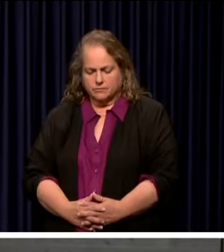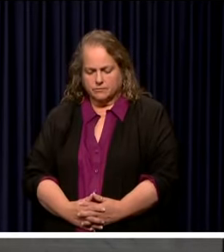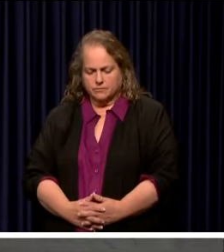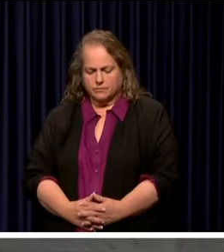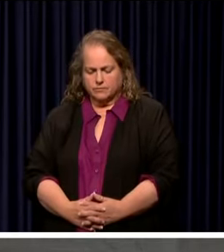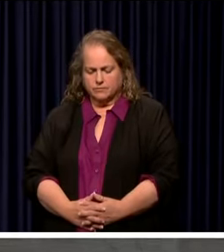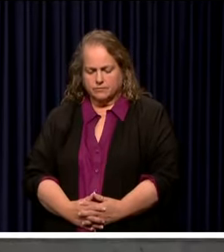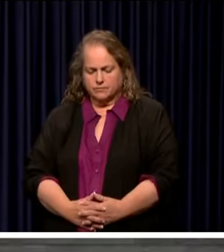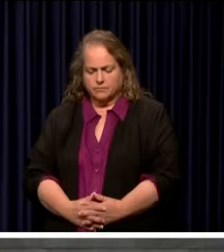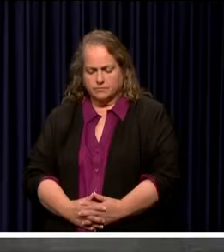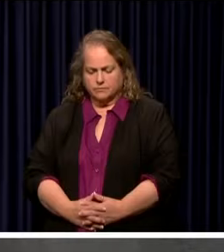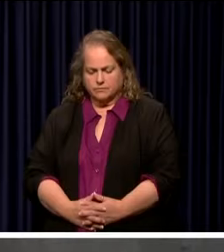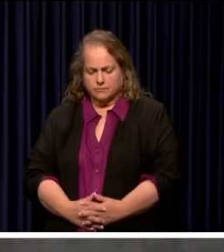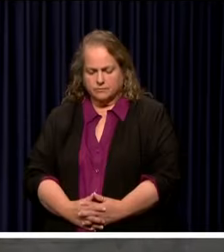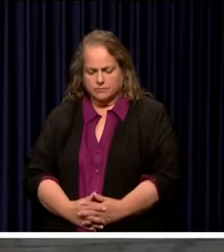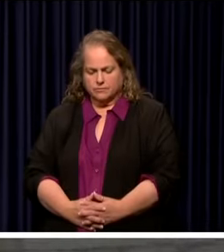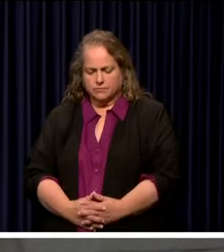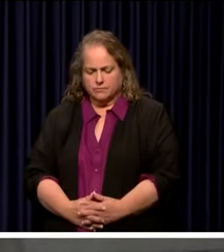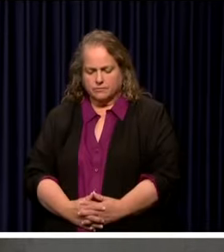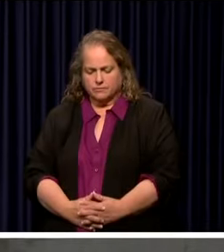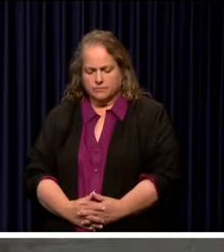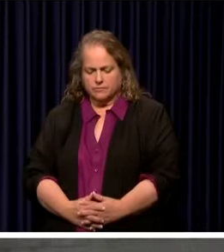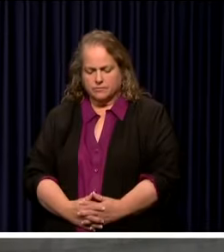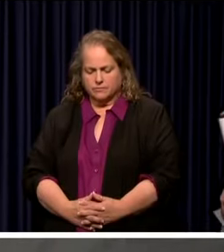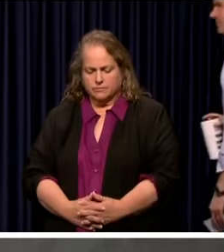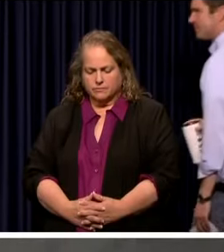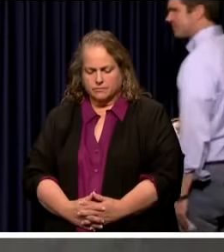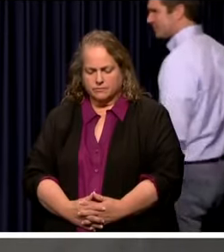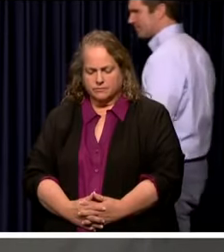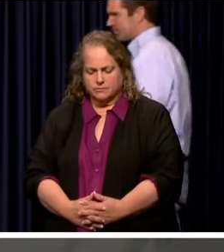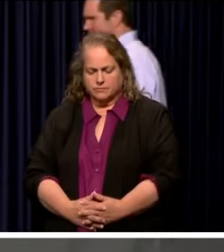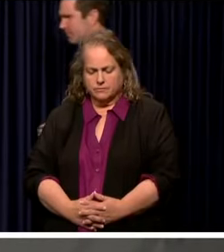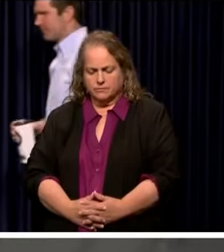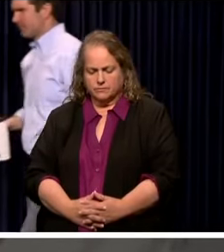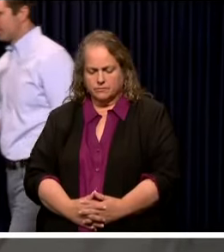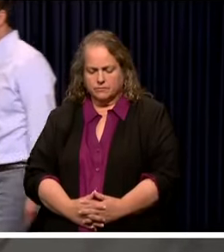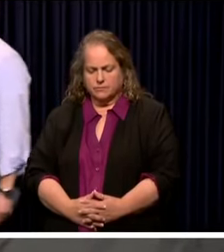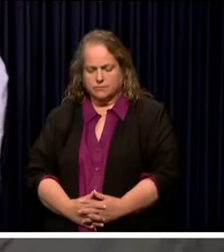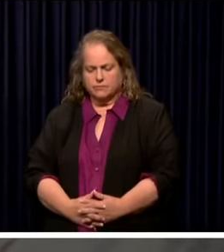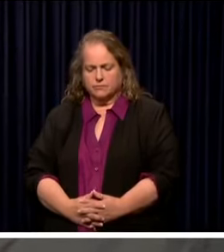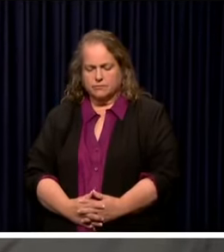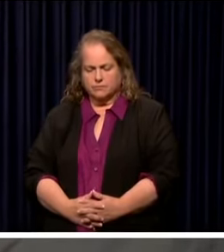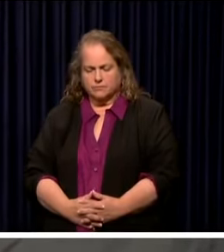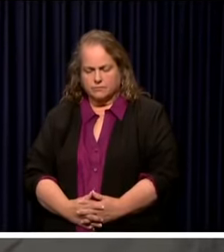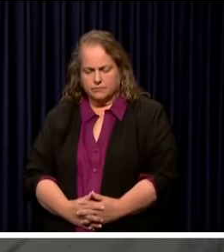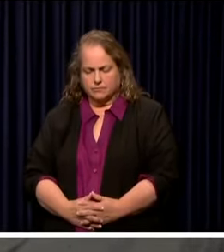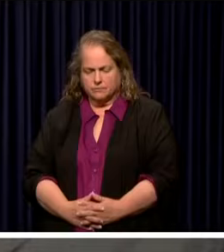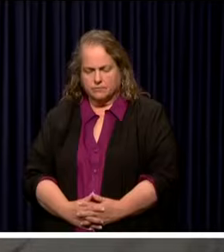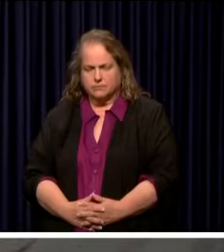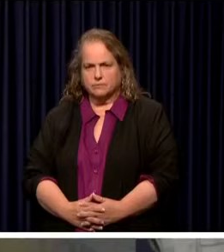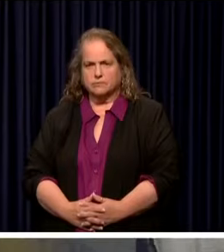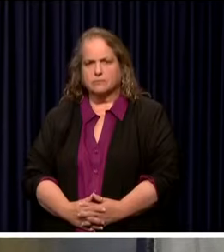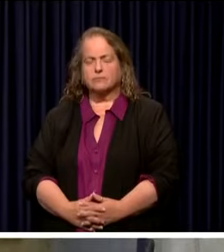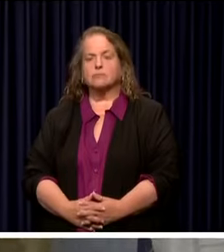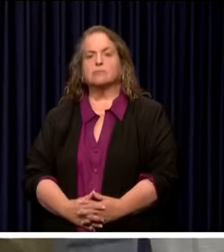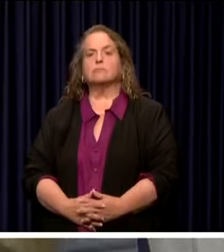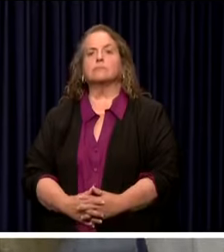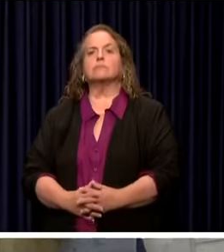OF US. OUR TOTAL CASES THAT WEEN CONFIRM CORONAVIRUS HERE IN KENTUCKY OUR OFFICIAL NUMBER IS